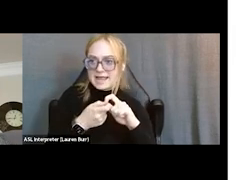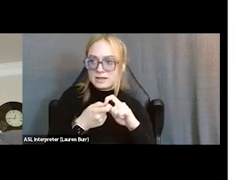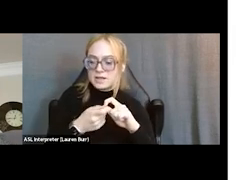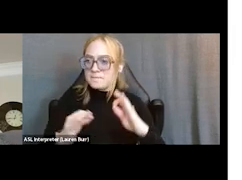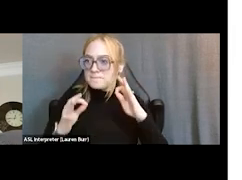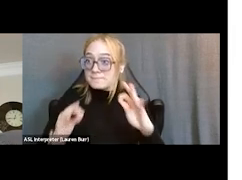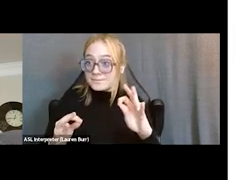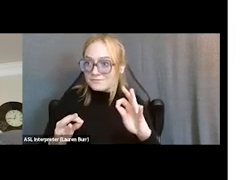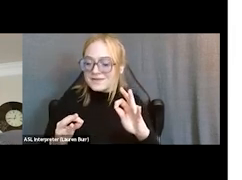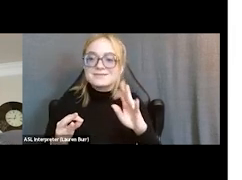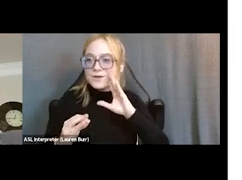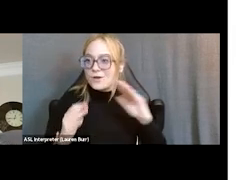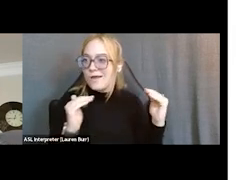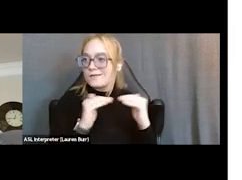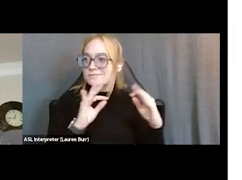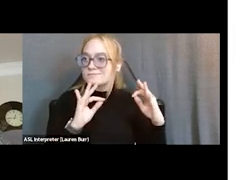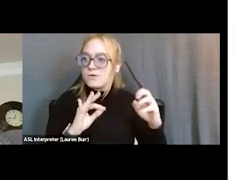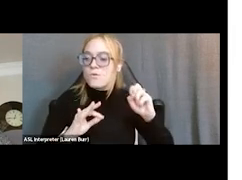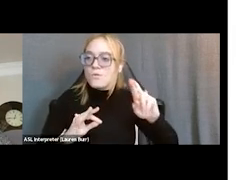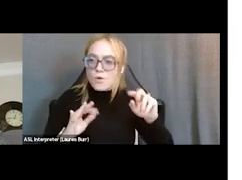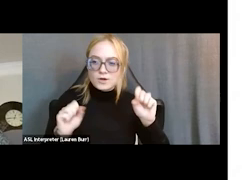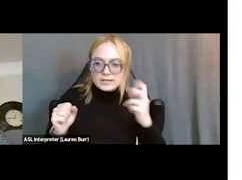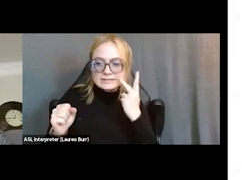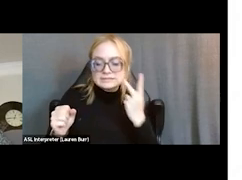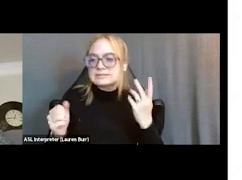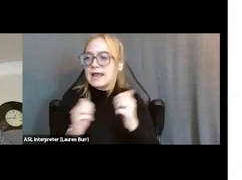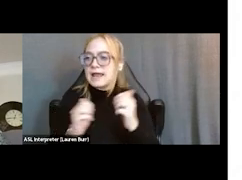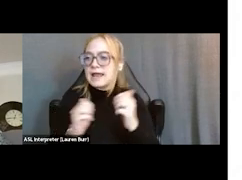'Cause you can also equal the listings. So the link is up there for it.